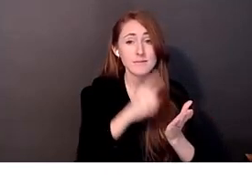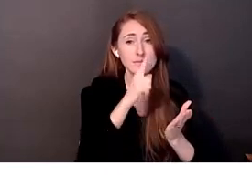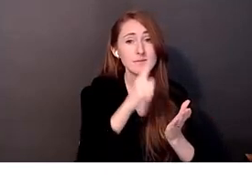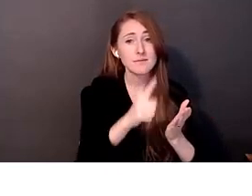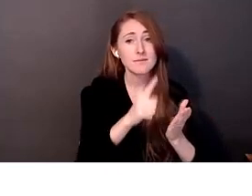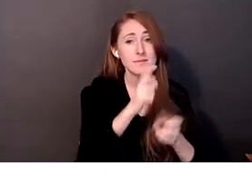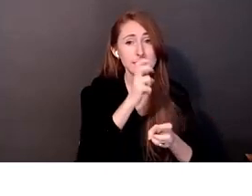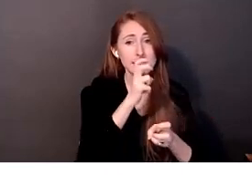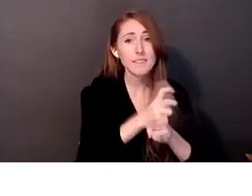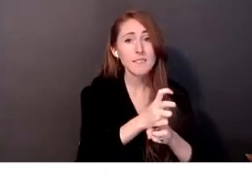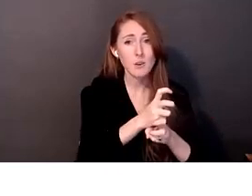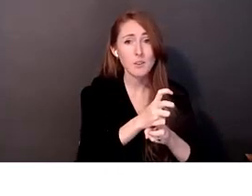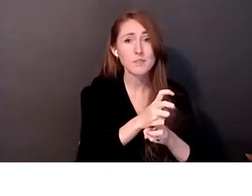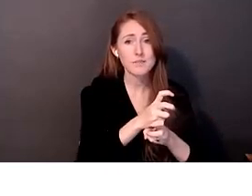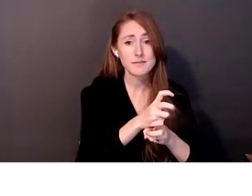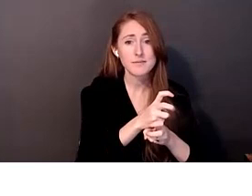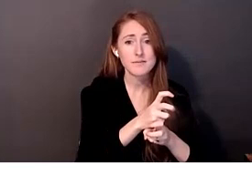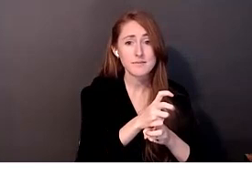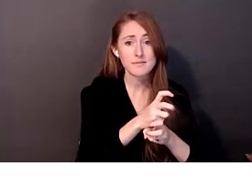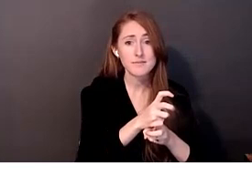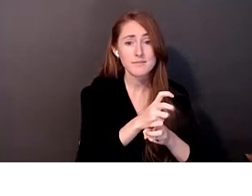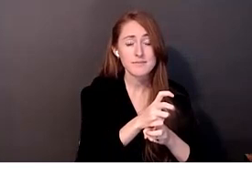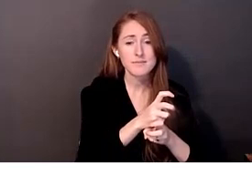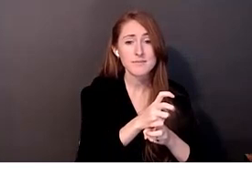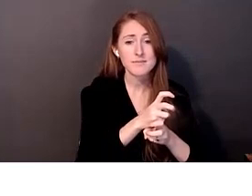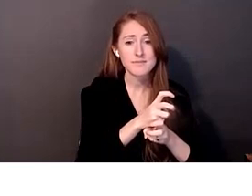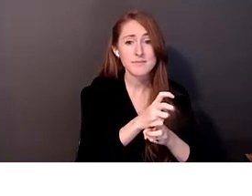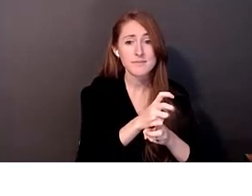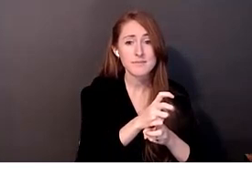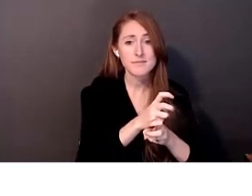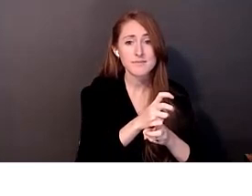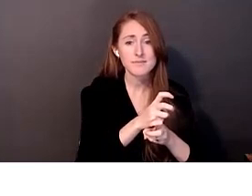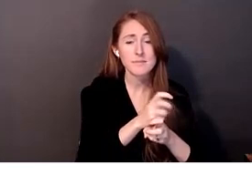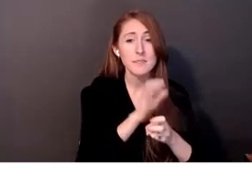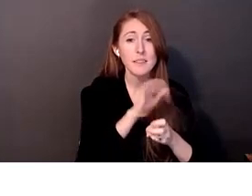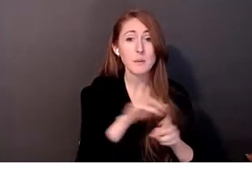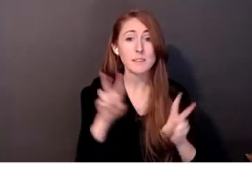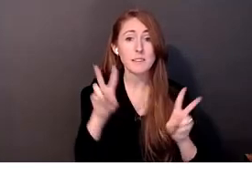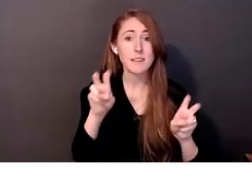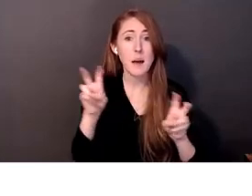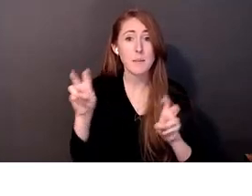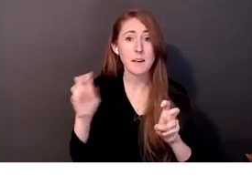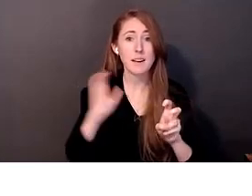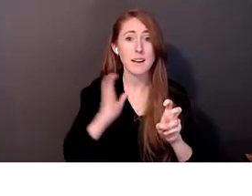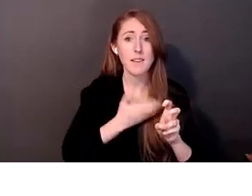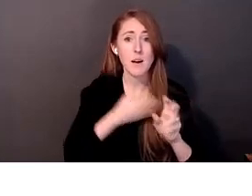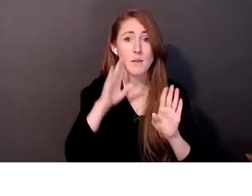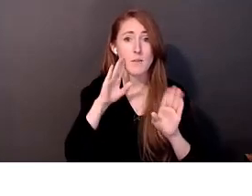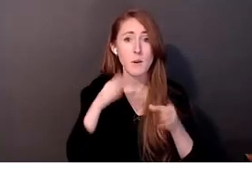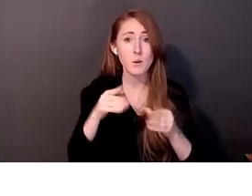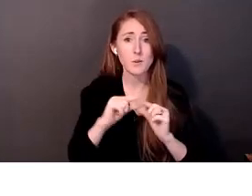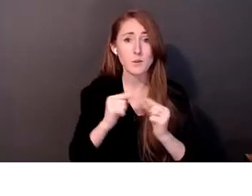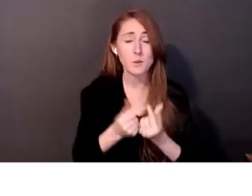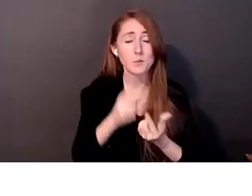it was the subject of our focus group, so sometimes it was difficult to talk about it.